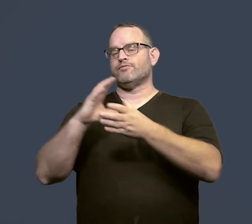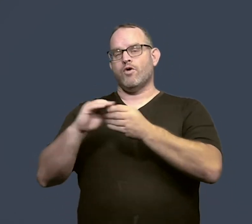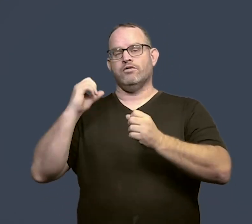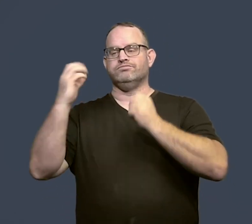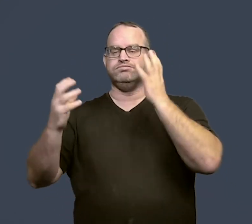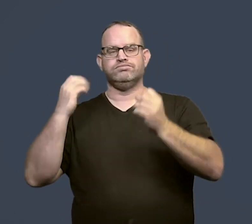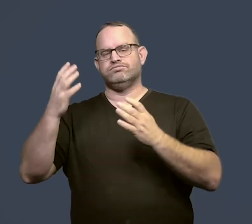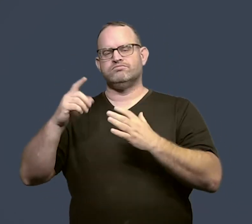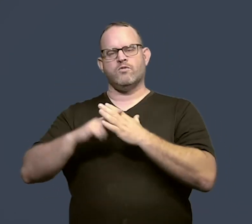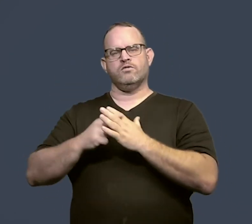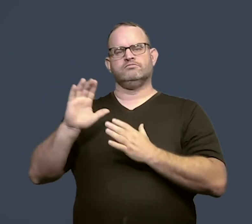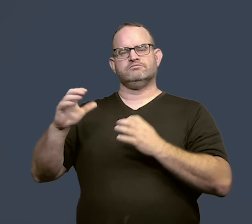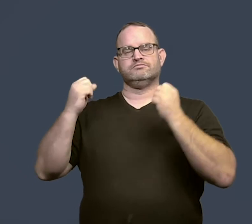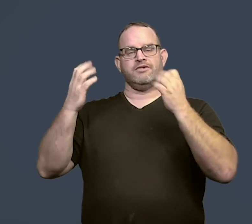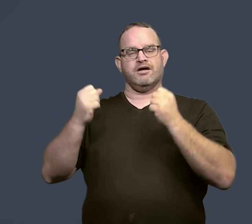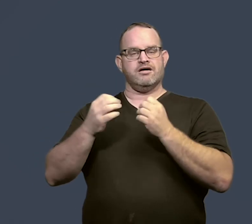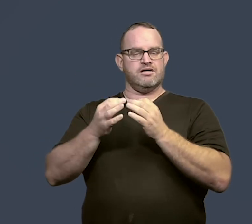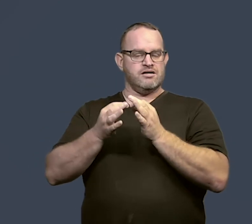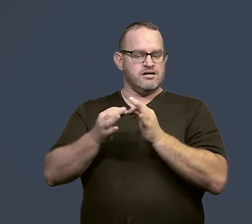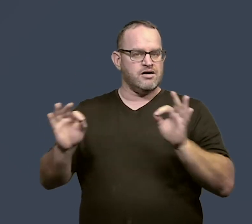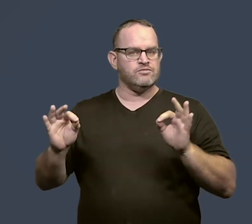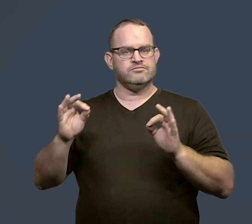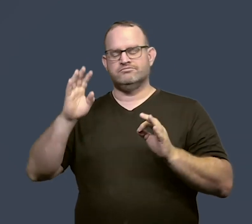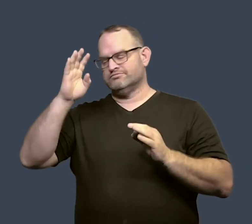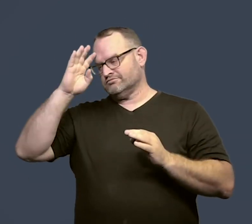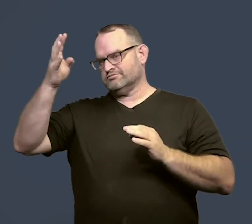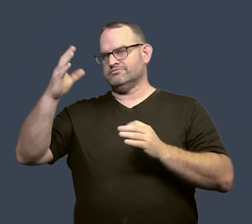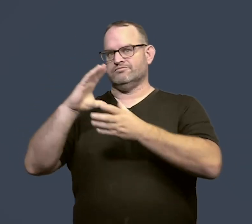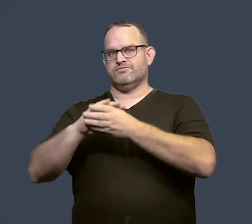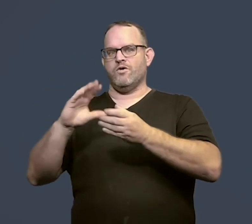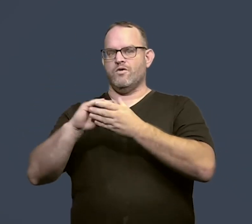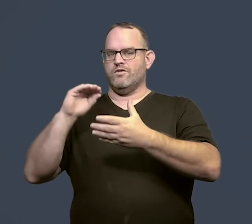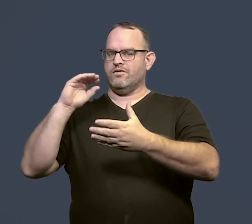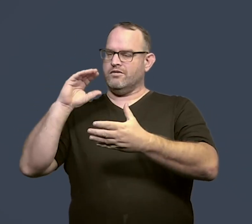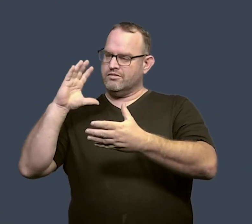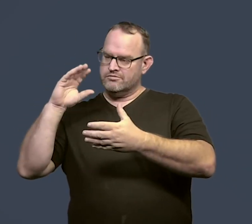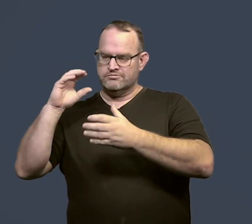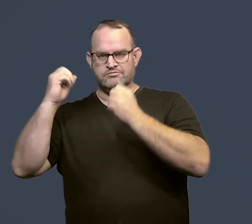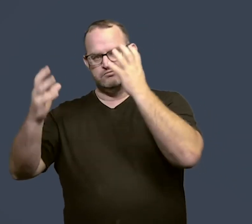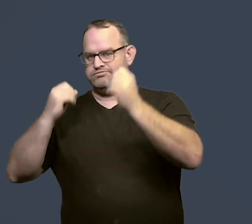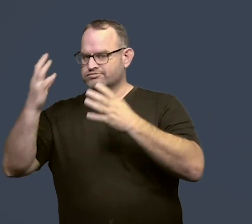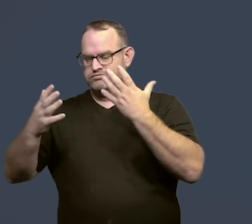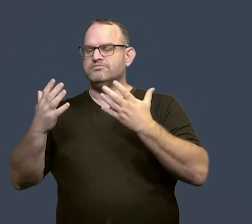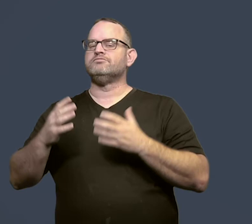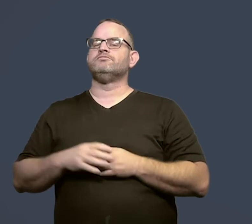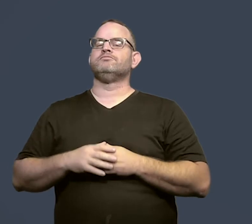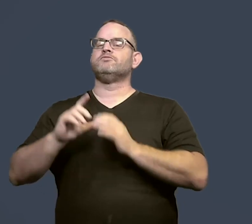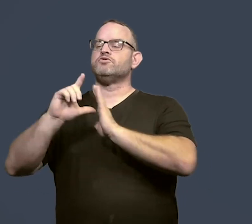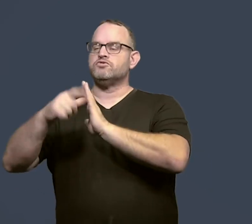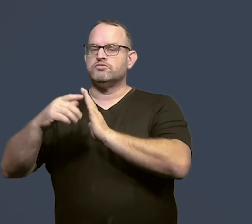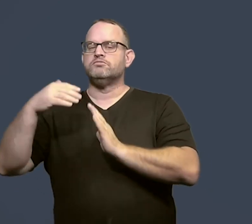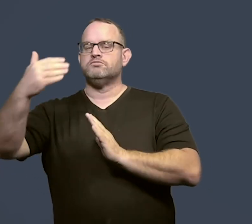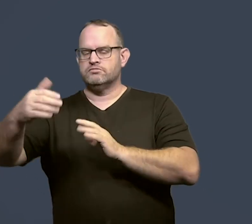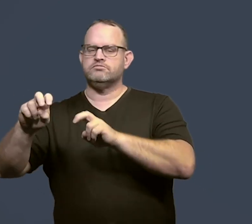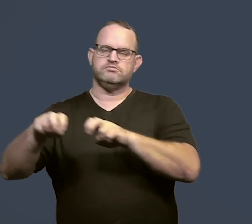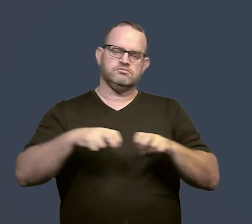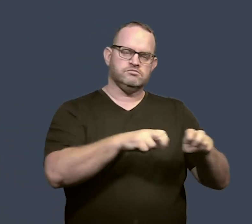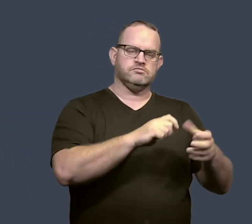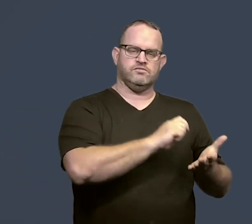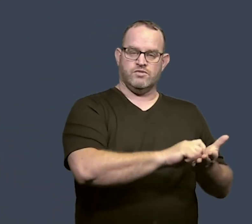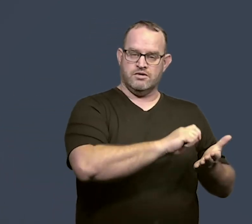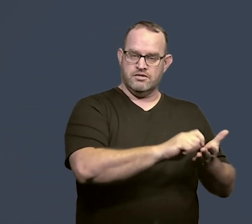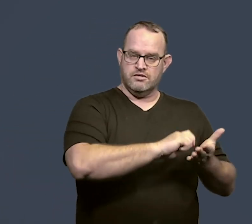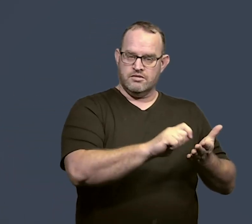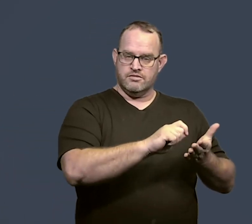the original development of story content in a sign language and then translating the stories into written languages,